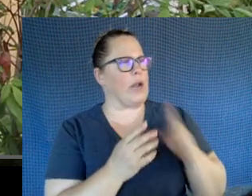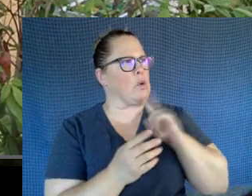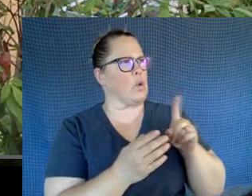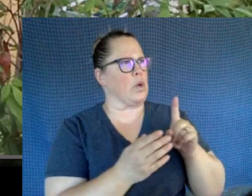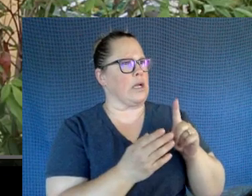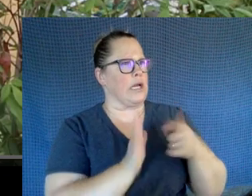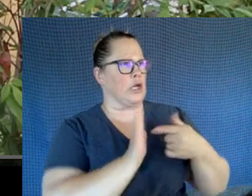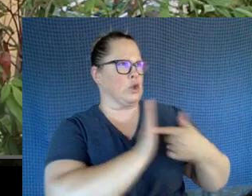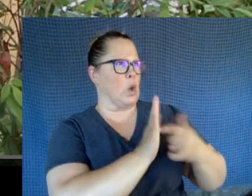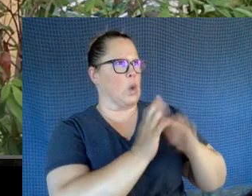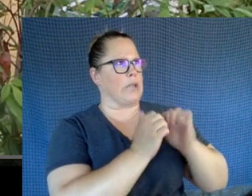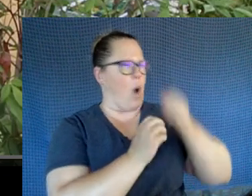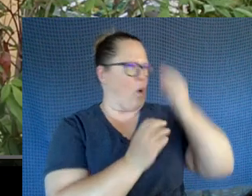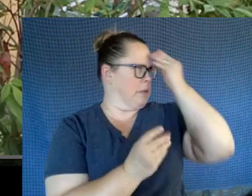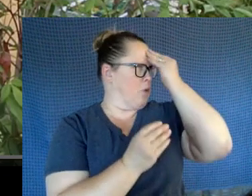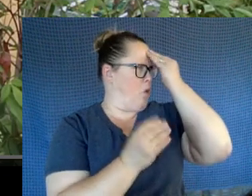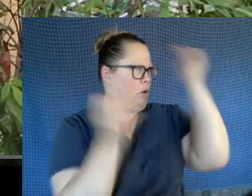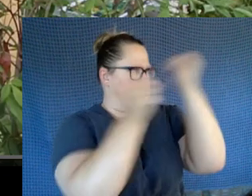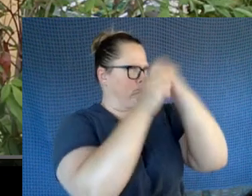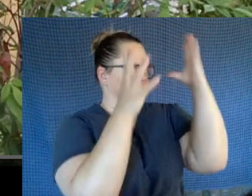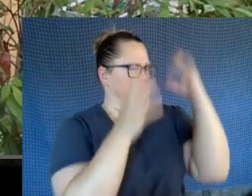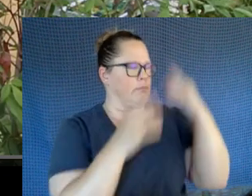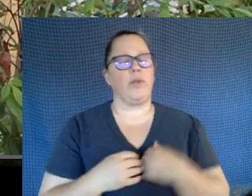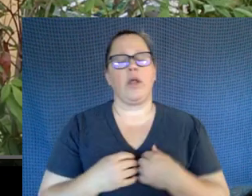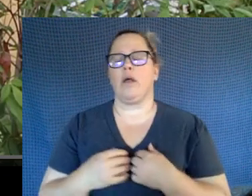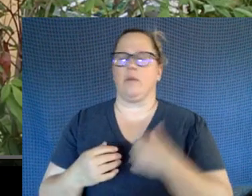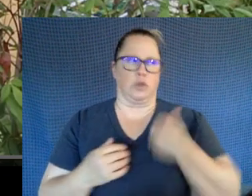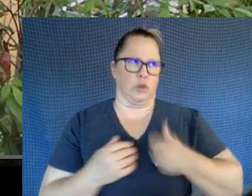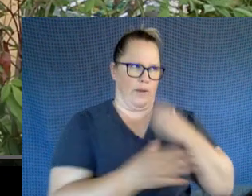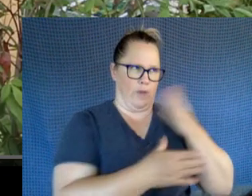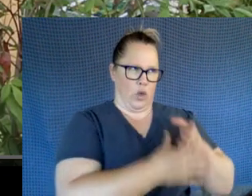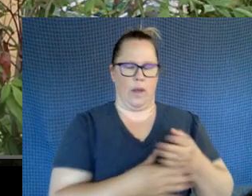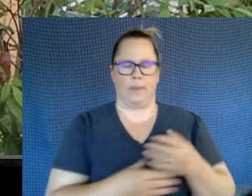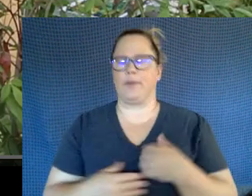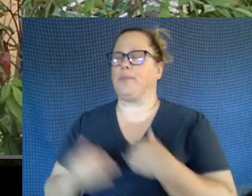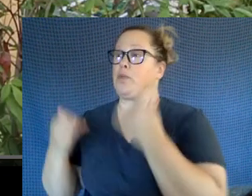I want to interrupt as much. Today my memory rolls back to my North Carolina